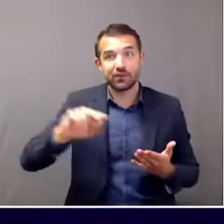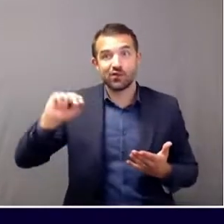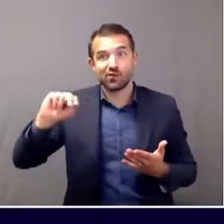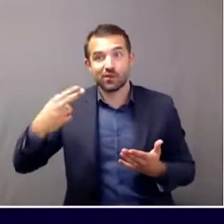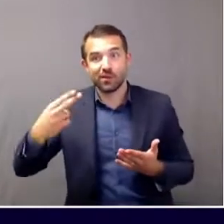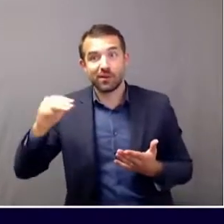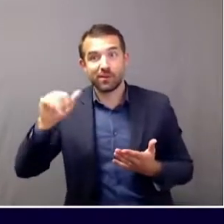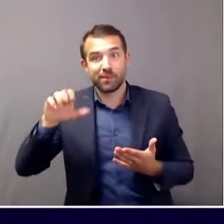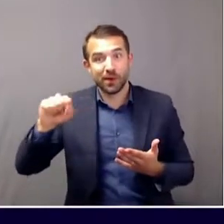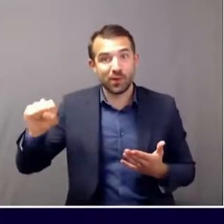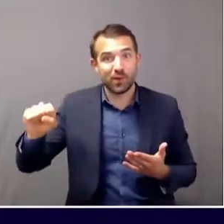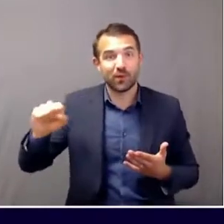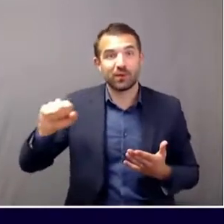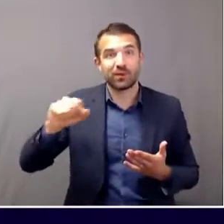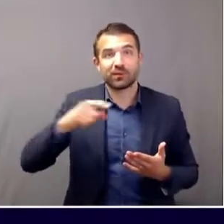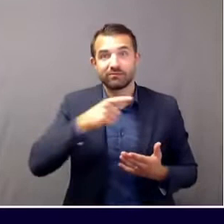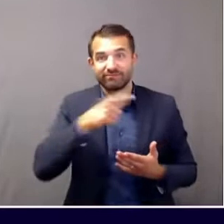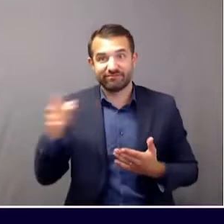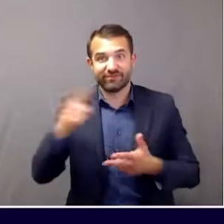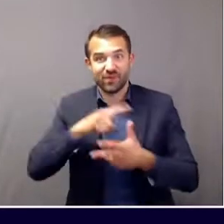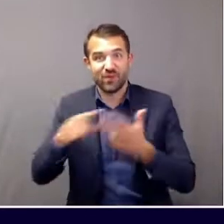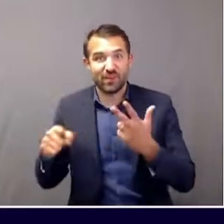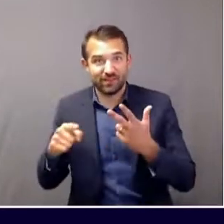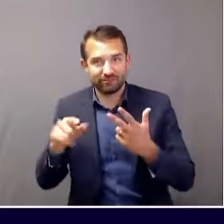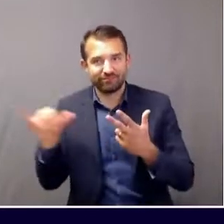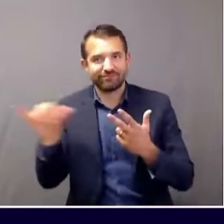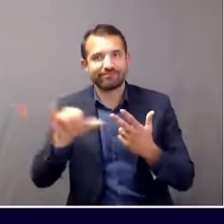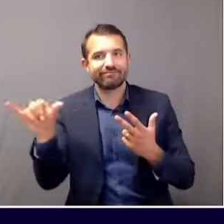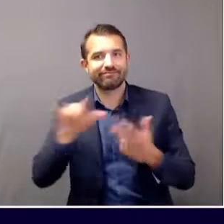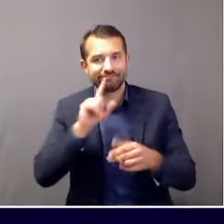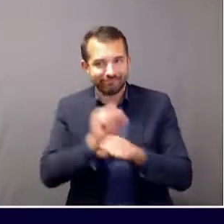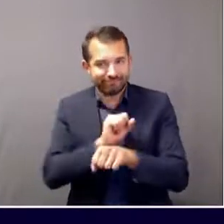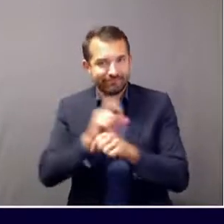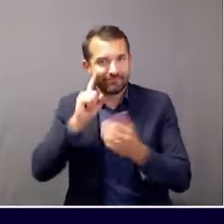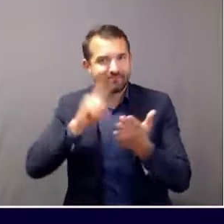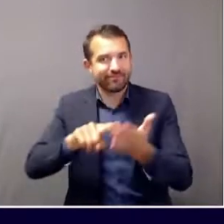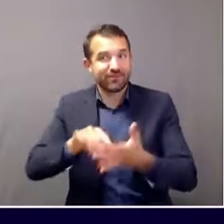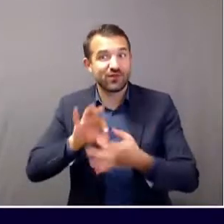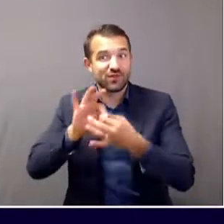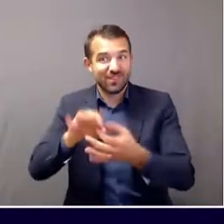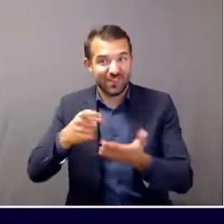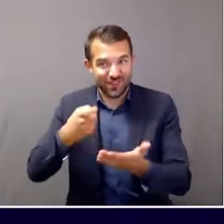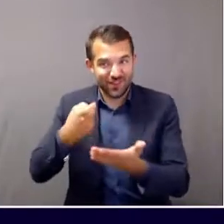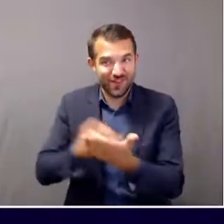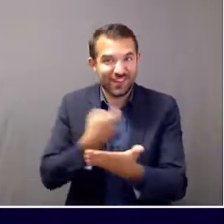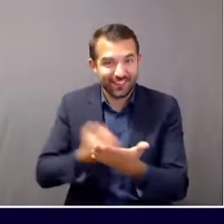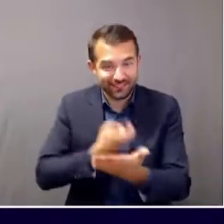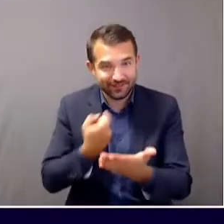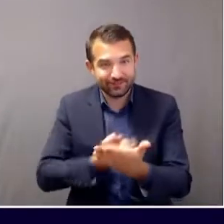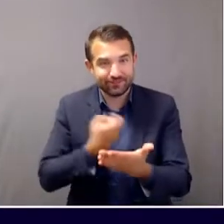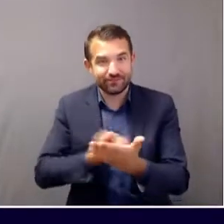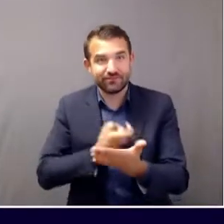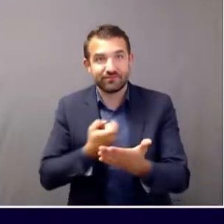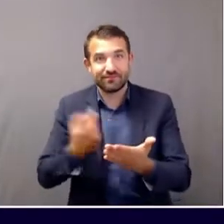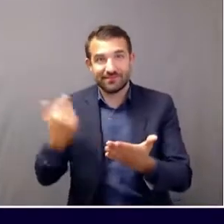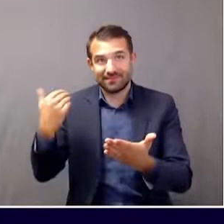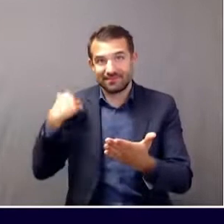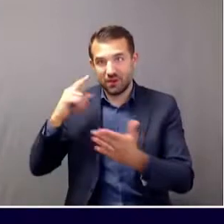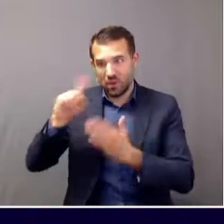happen to be investigating outbreaks associated with hockey